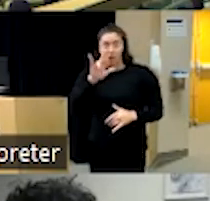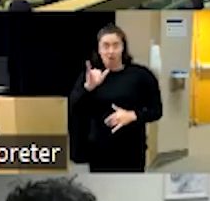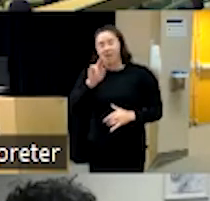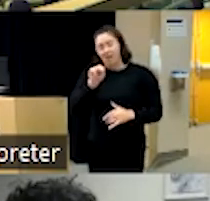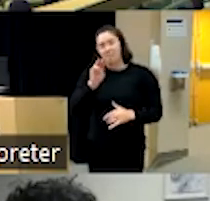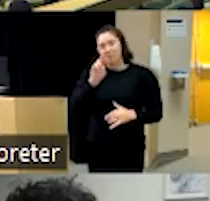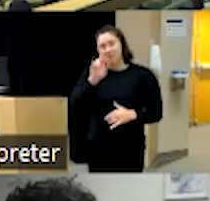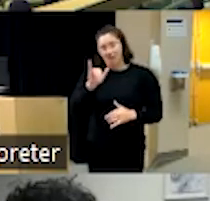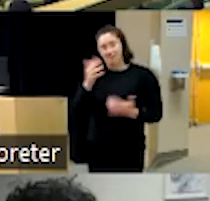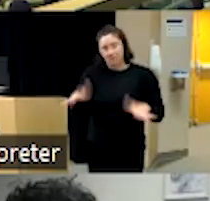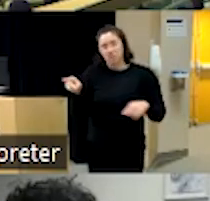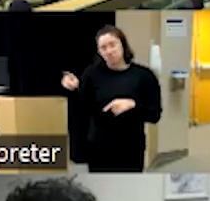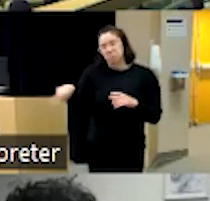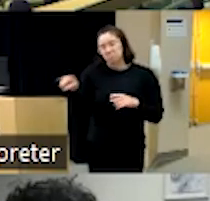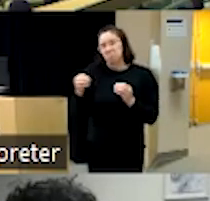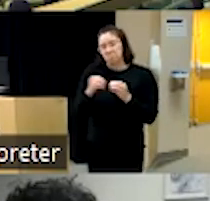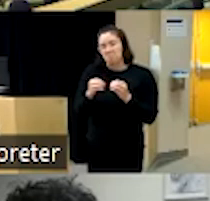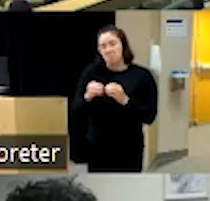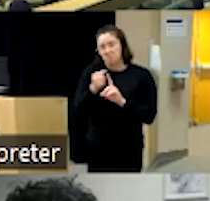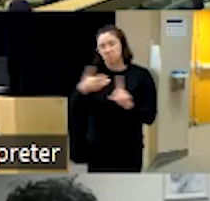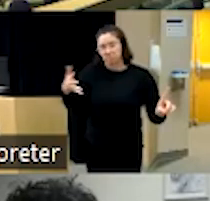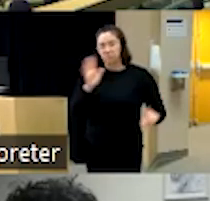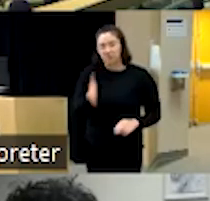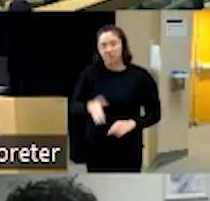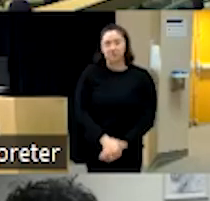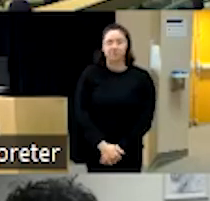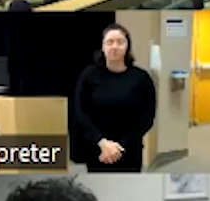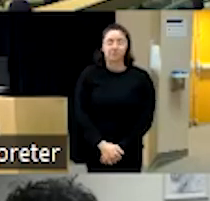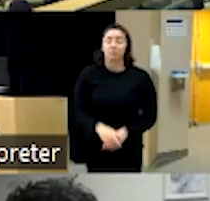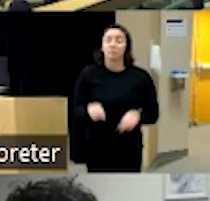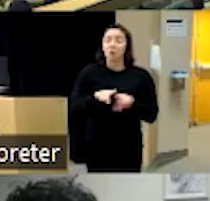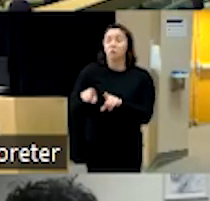um our goal is also less medication most of the time and we also tell them right